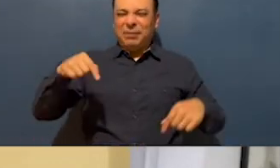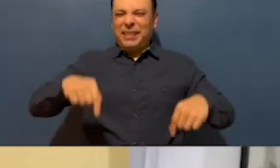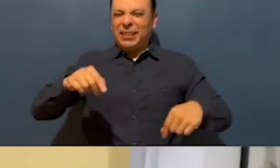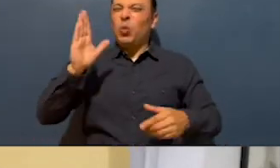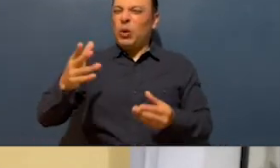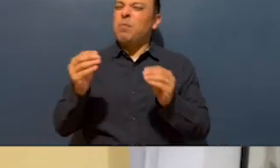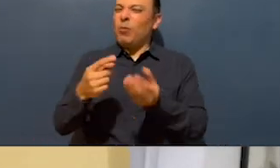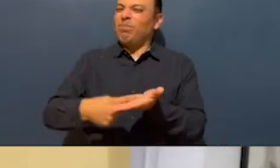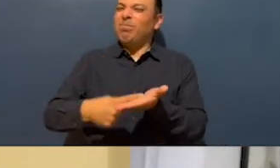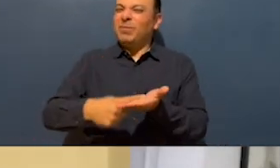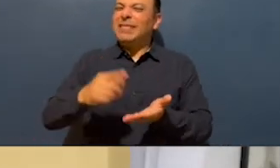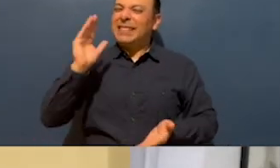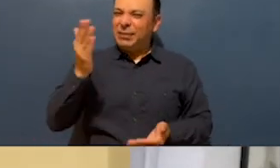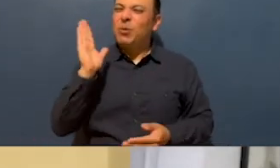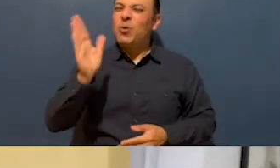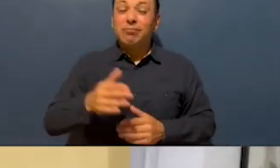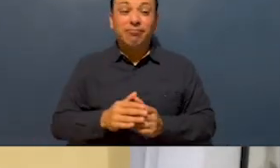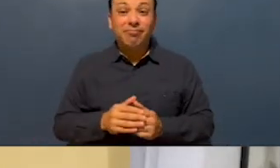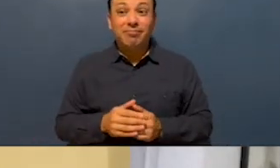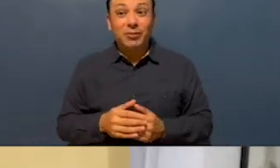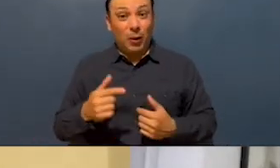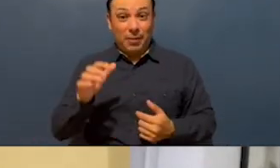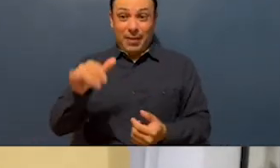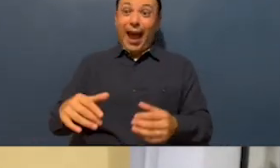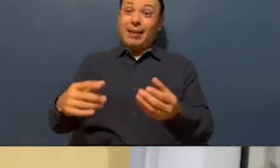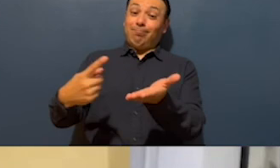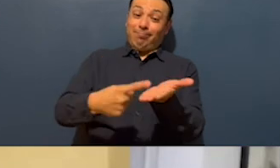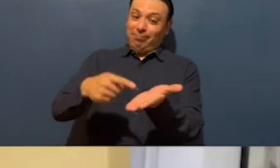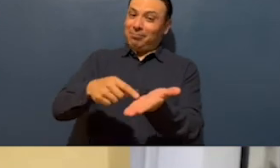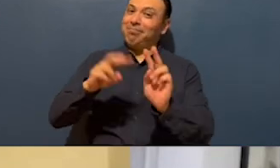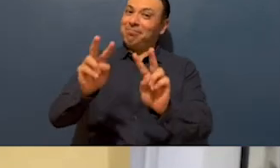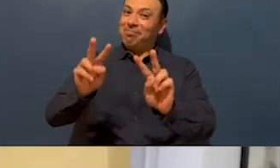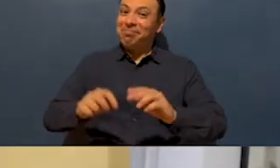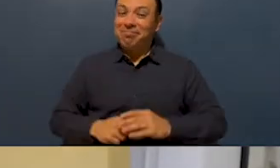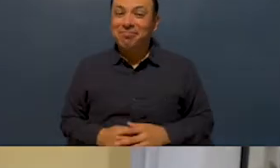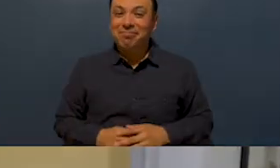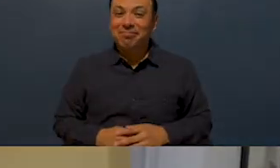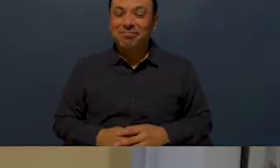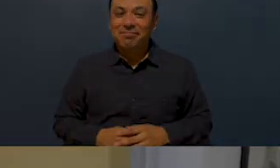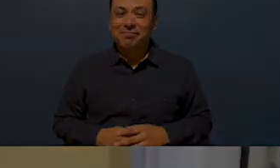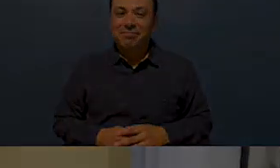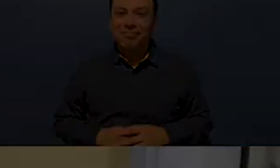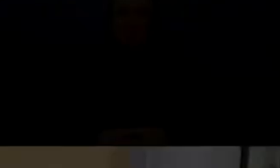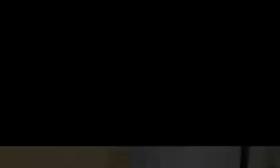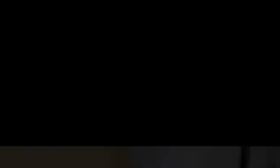start to do that and start that conversation, and yeah I'm excited to talk more about this.